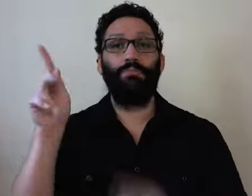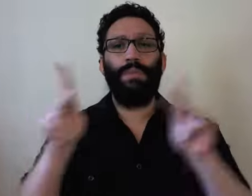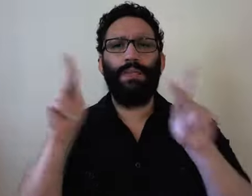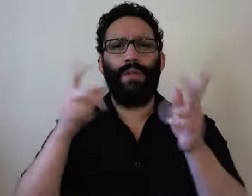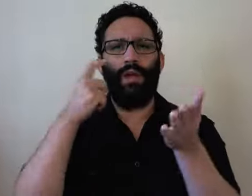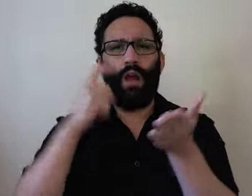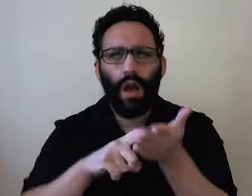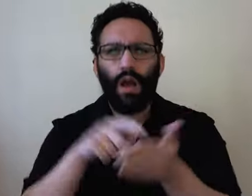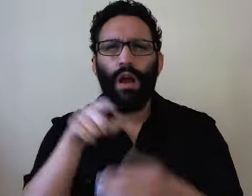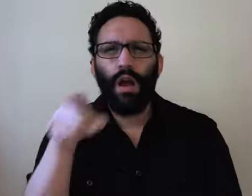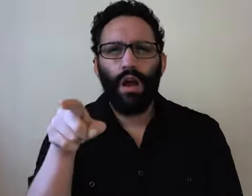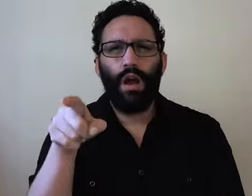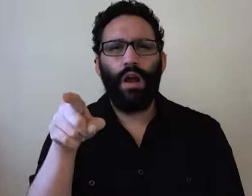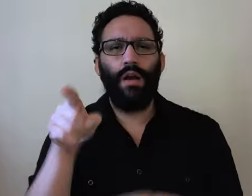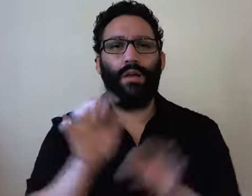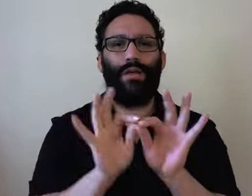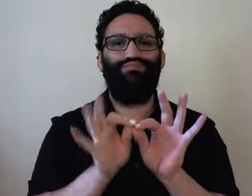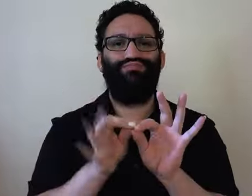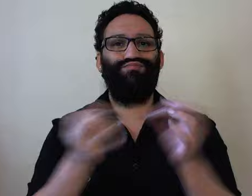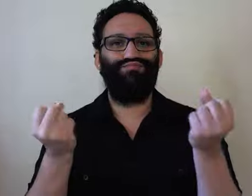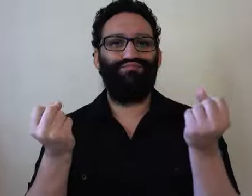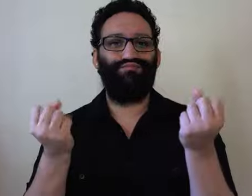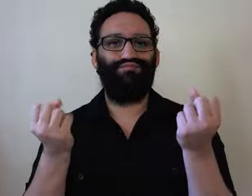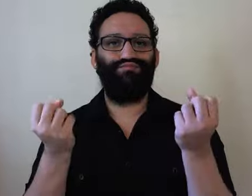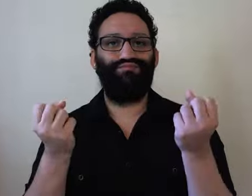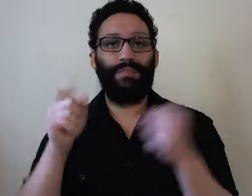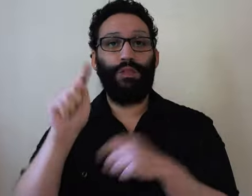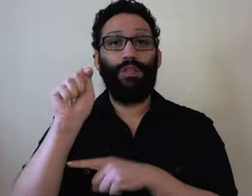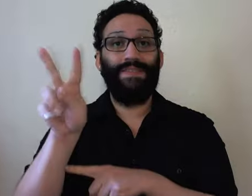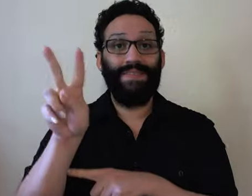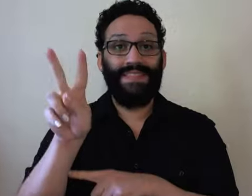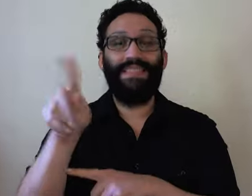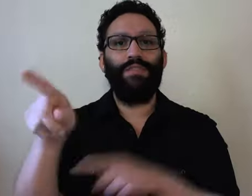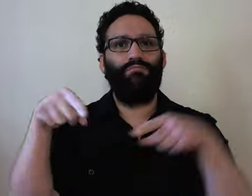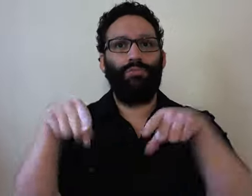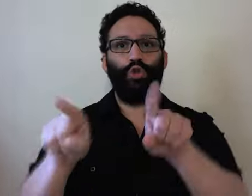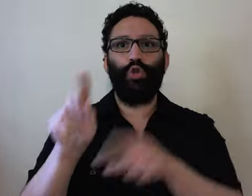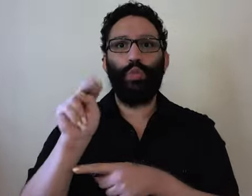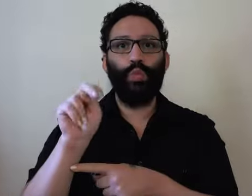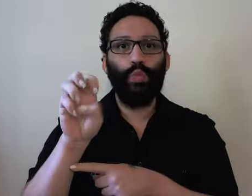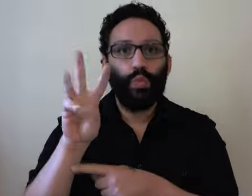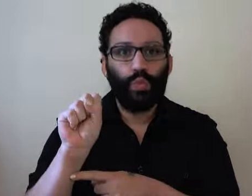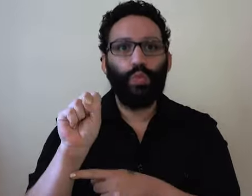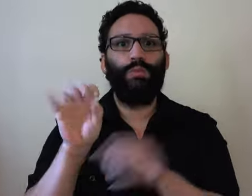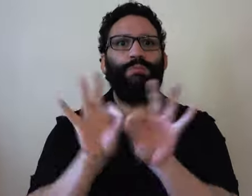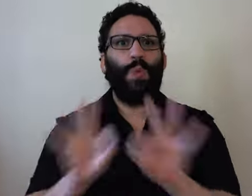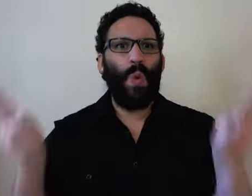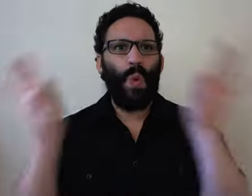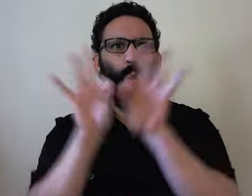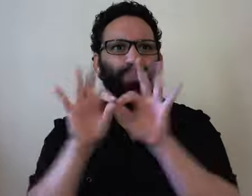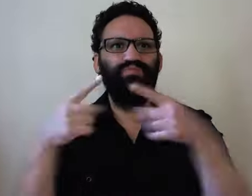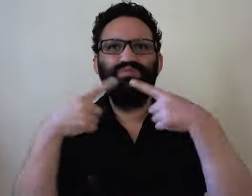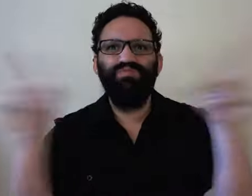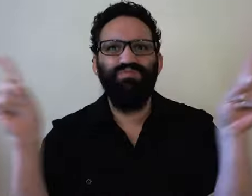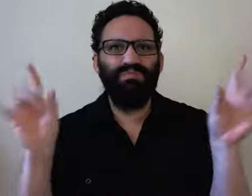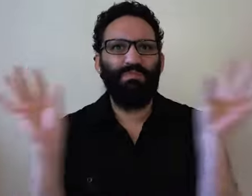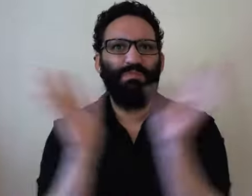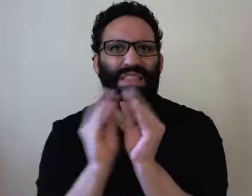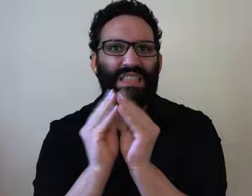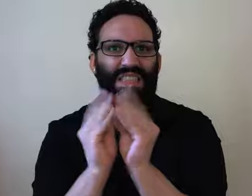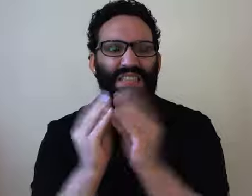People are noticing C/DIs interpreting news on TV, important announcements, and meetings.